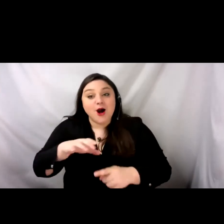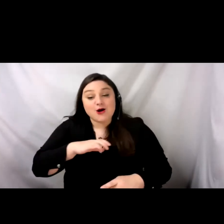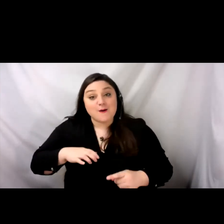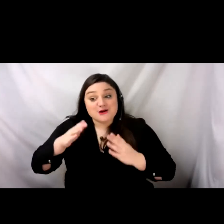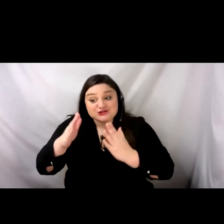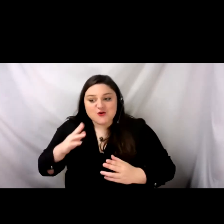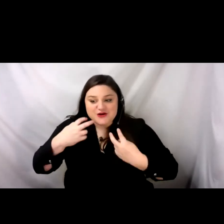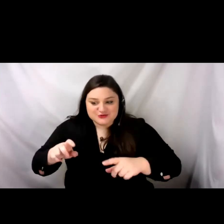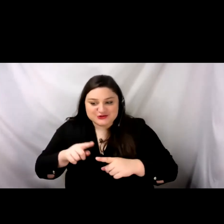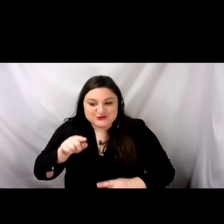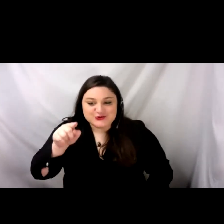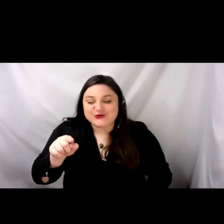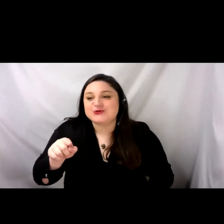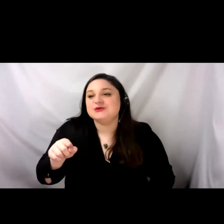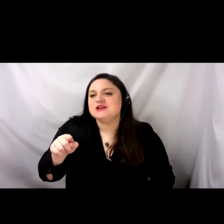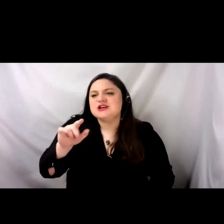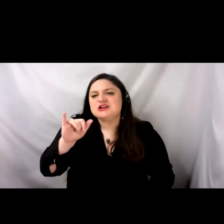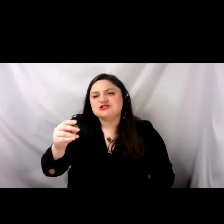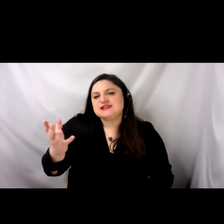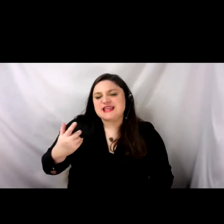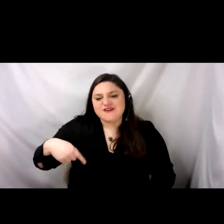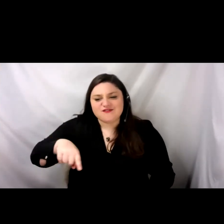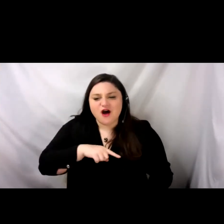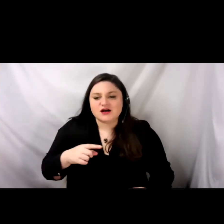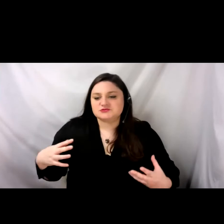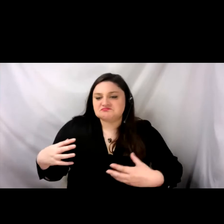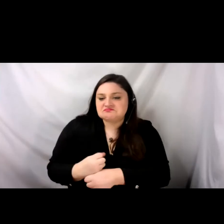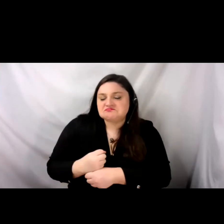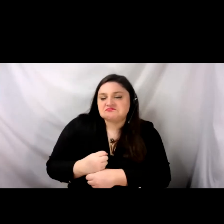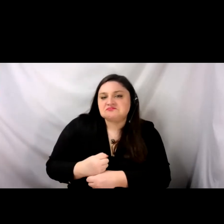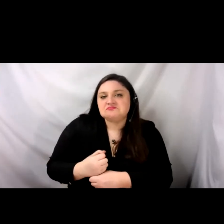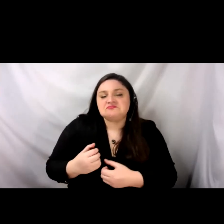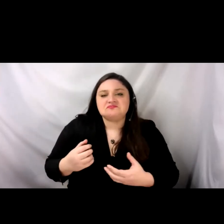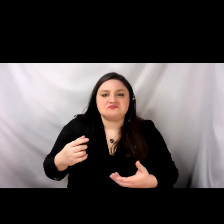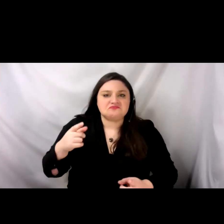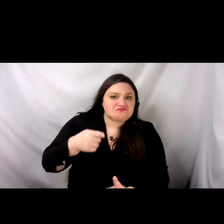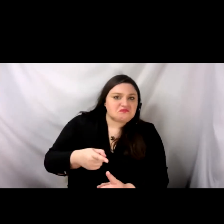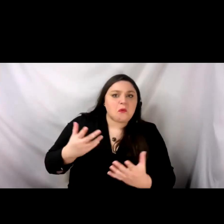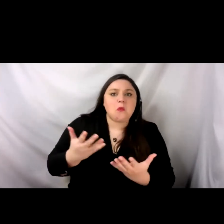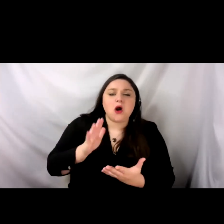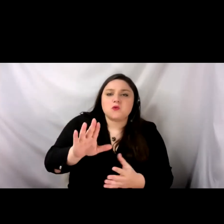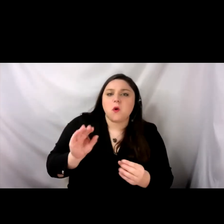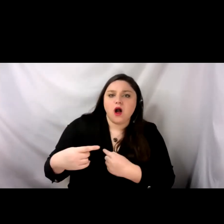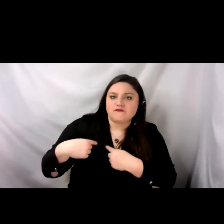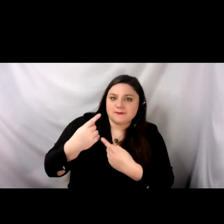Just give us an sort of an overview of what your office has been doing. The updates you have from the mayors office.